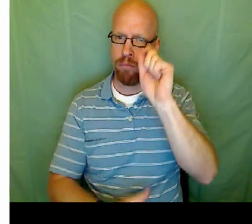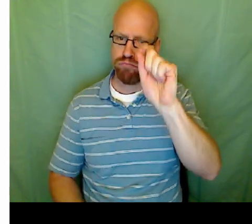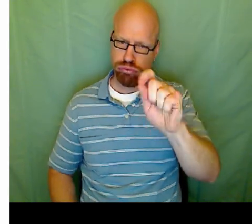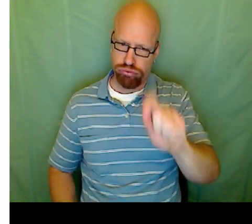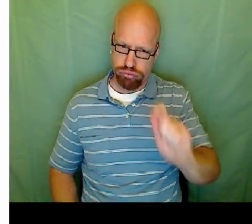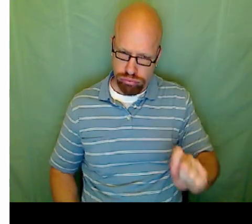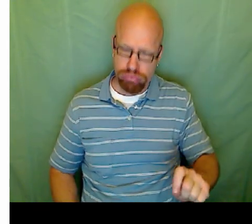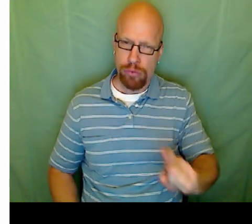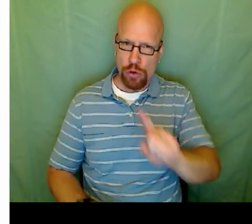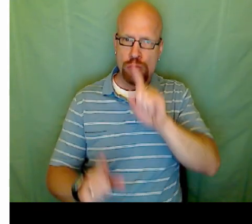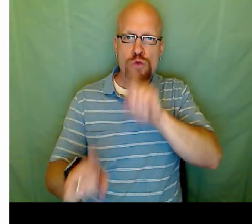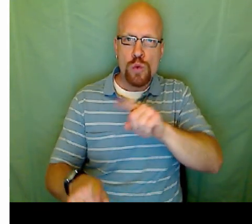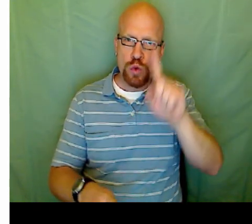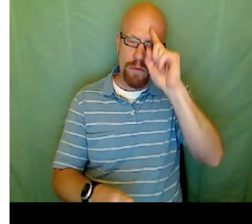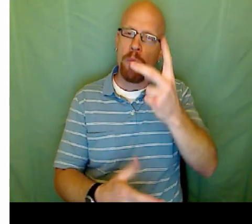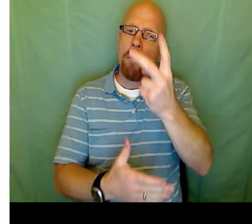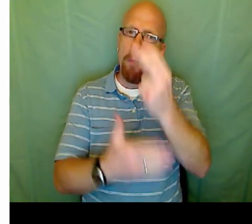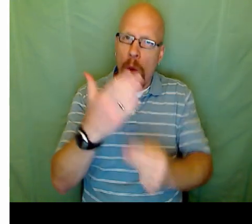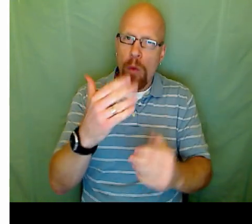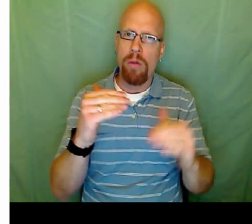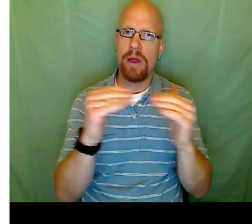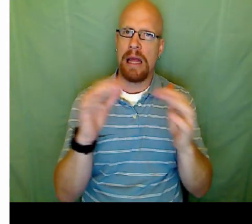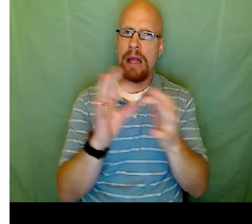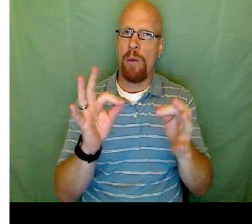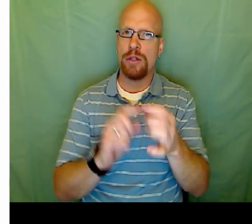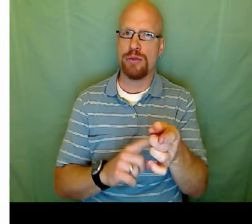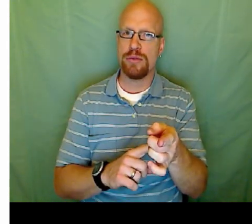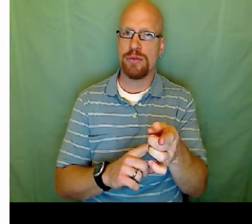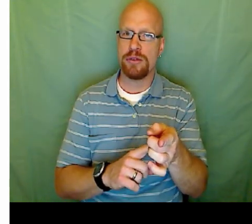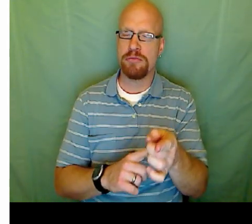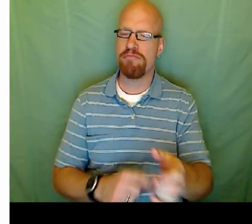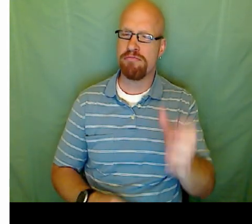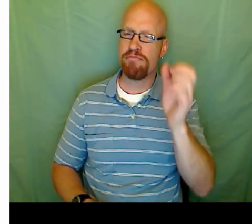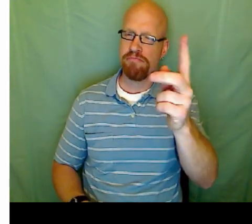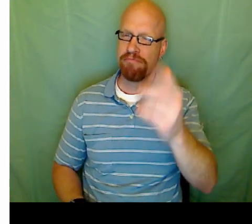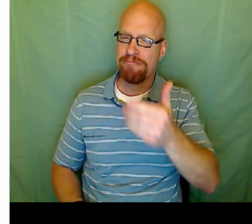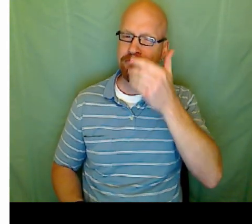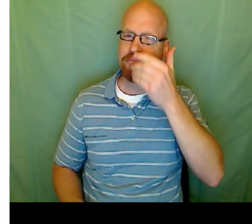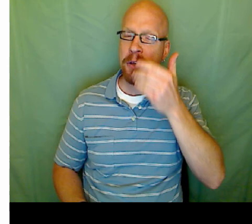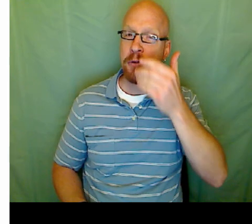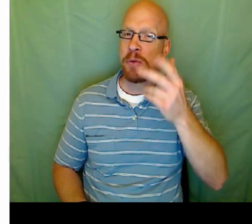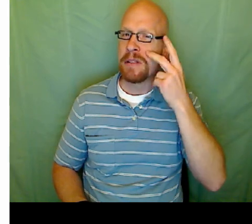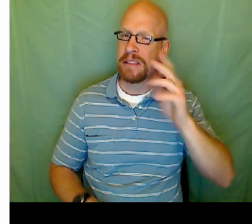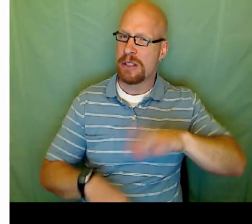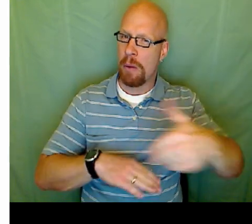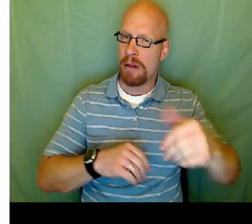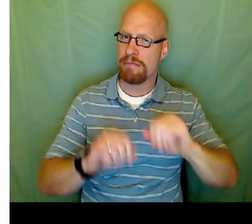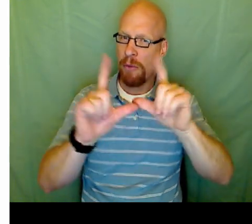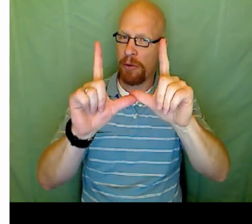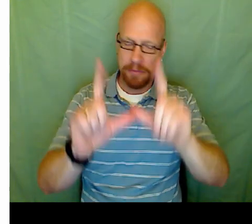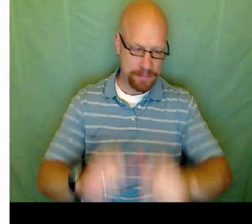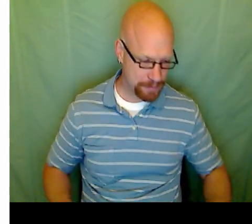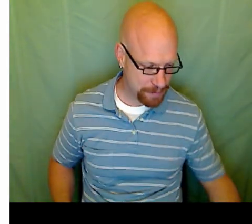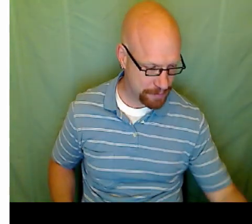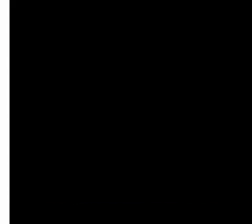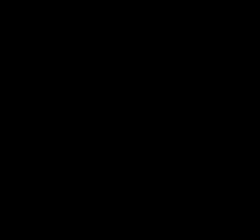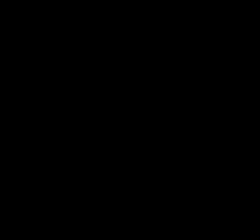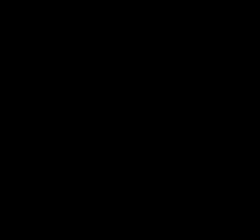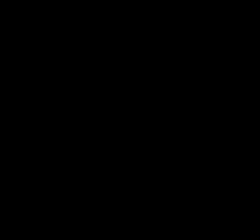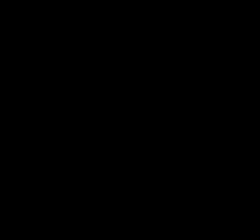You could say, "infinitely many, because each x and y pair works for both lines." See you next vlog. Thank you.